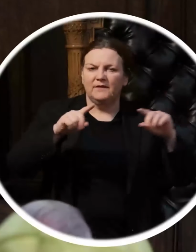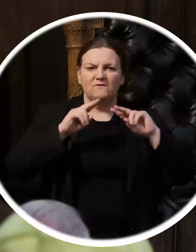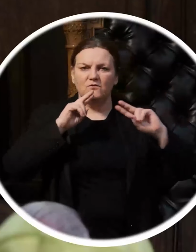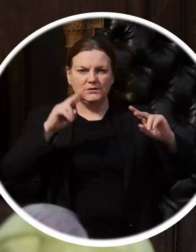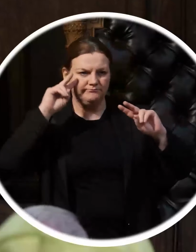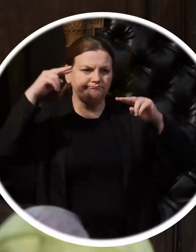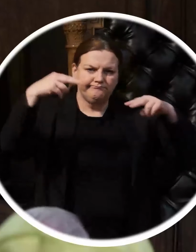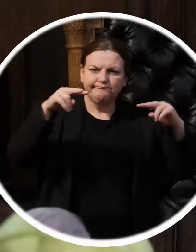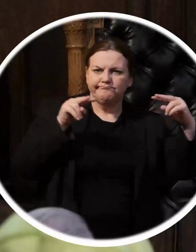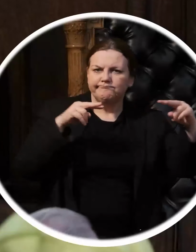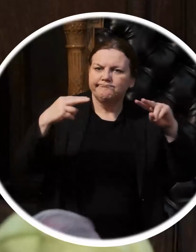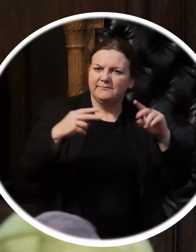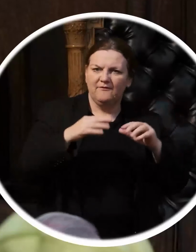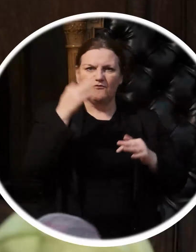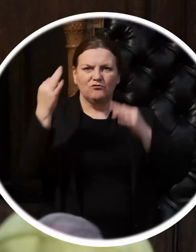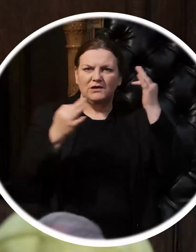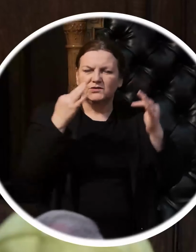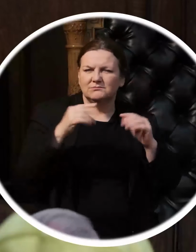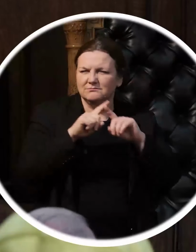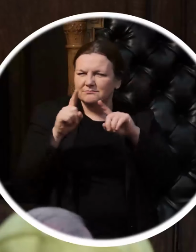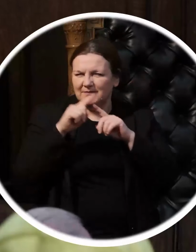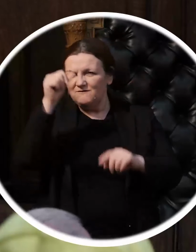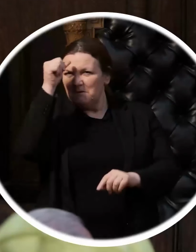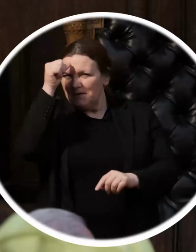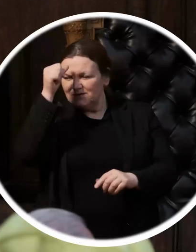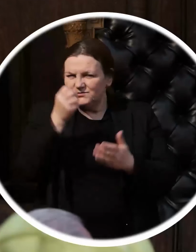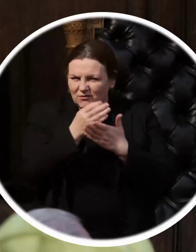perspectives on familiar stories and bring attention to those that remain untold.